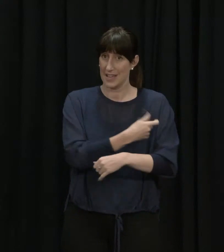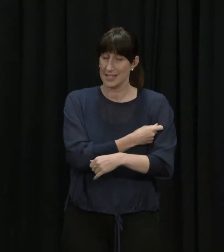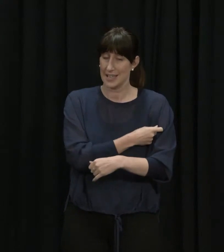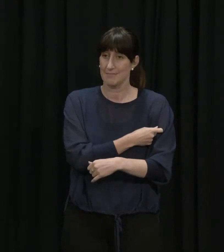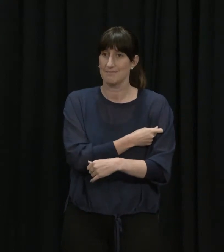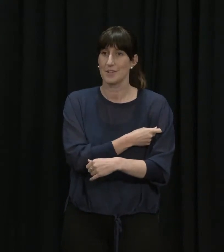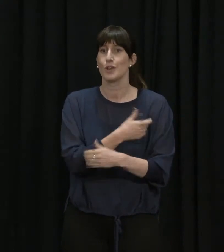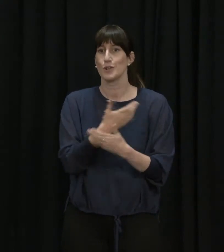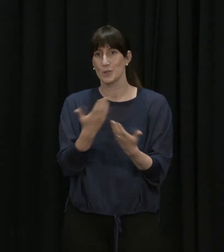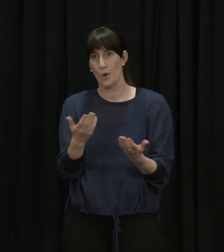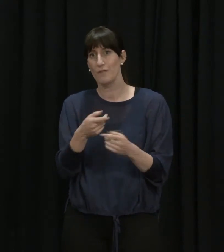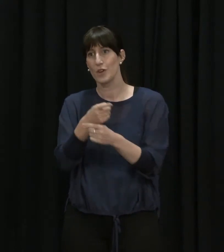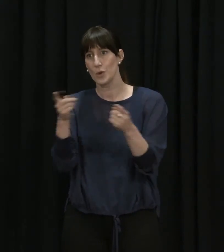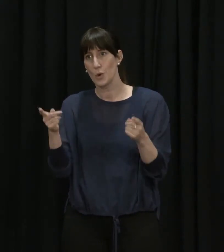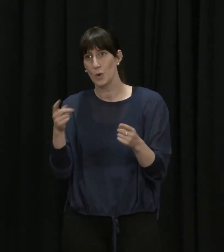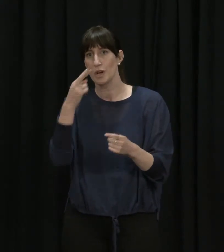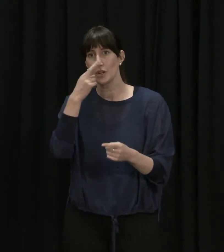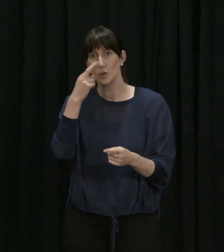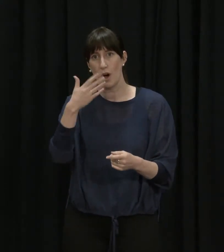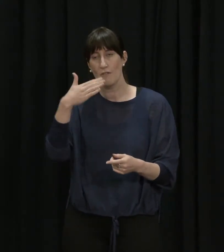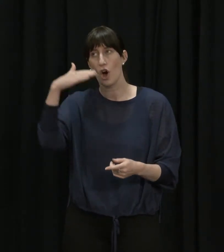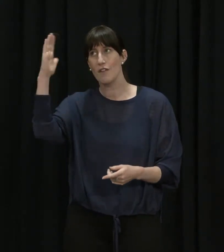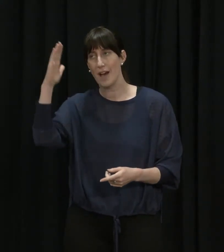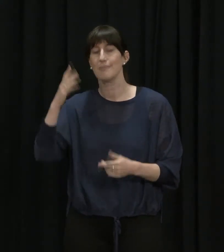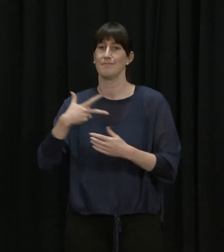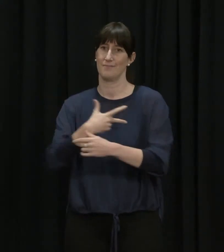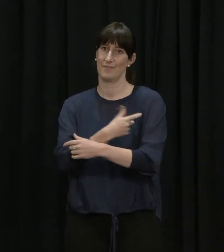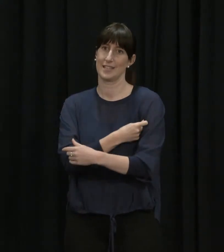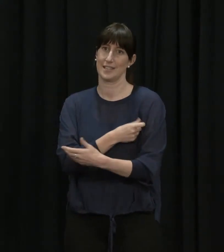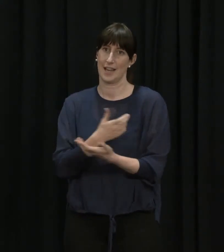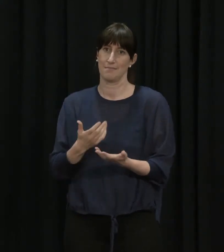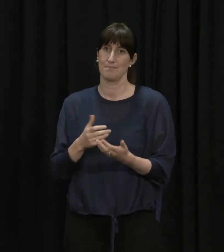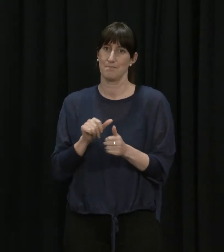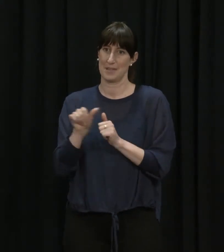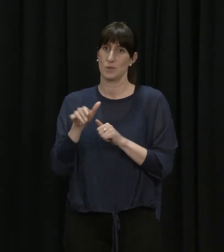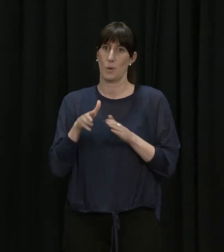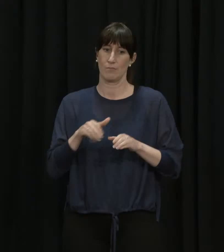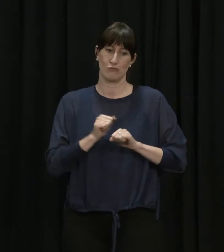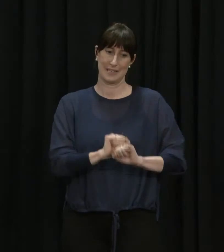unvaccinated members of our communities is for everybody